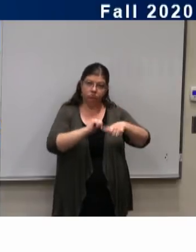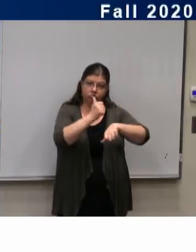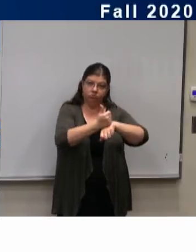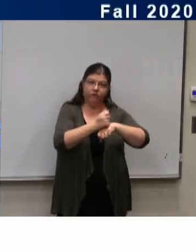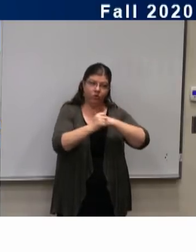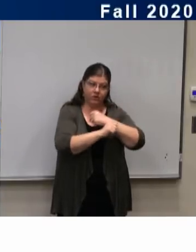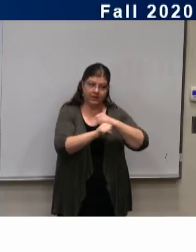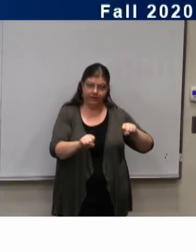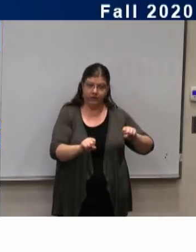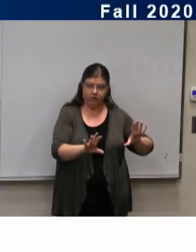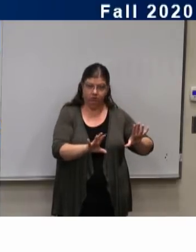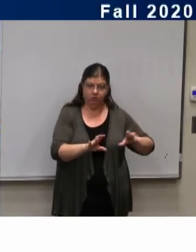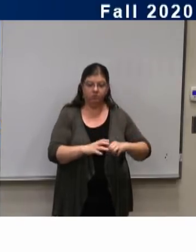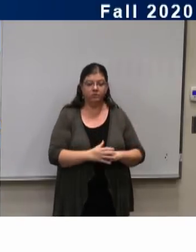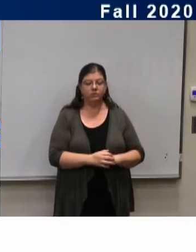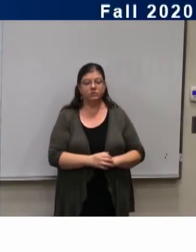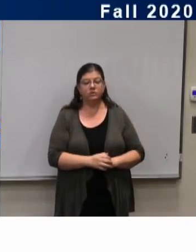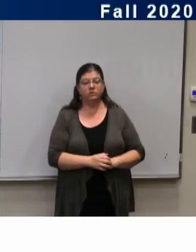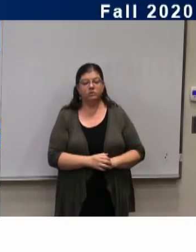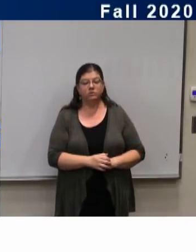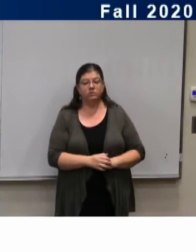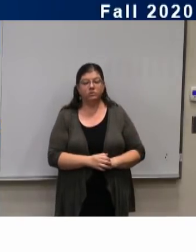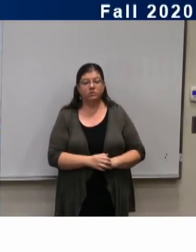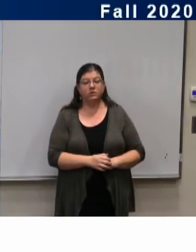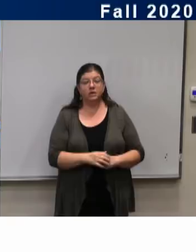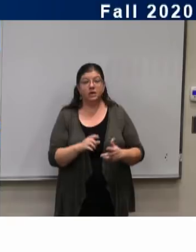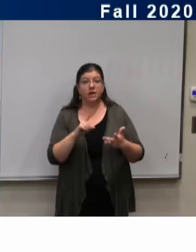It can also include our new truck driving program,